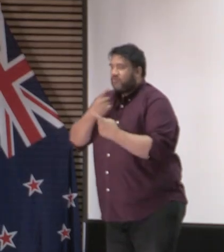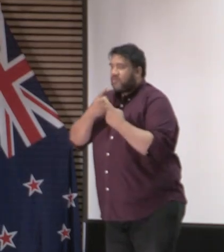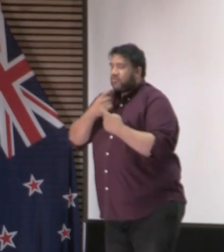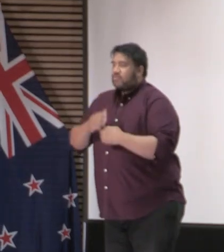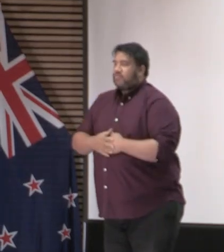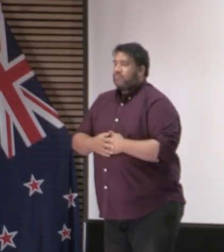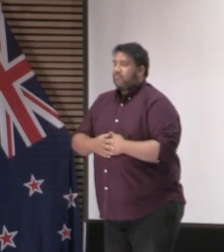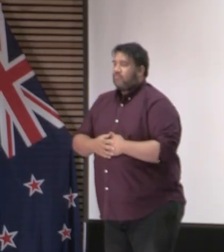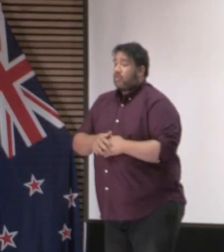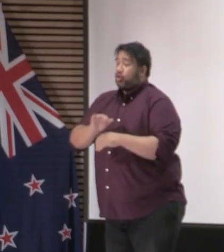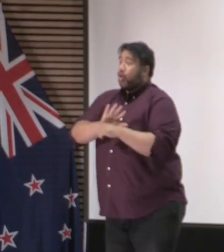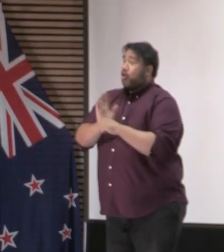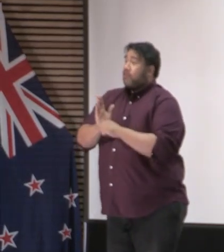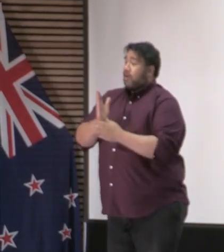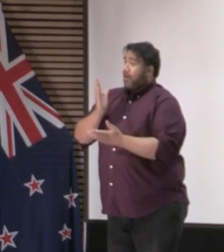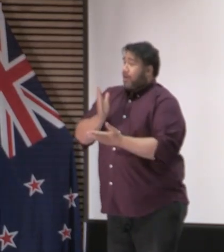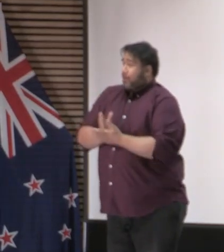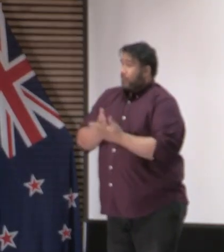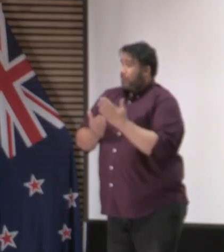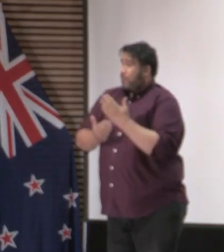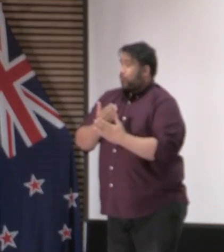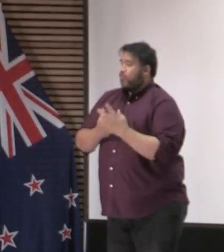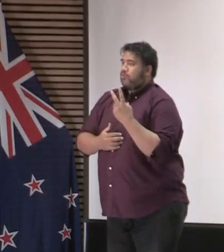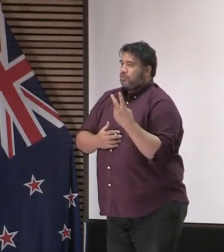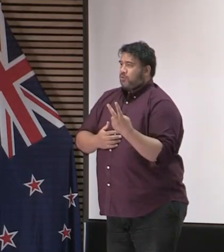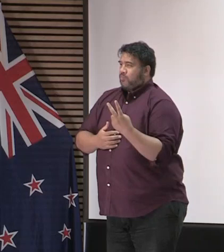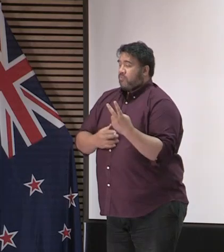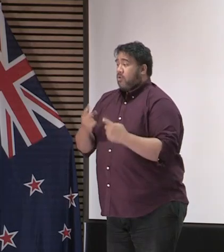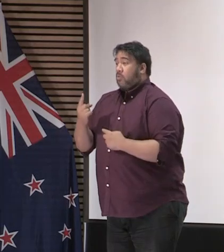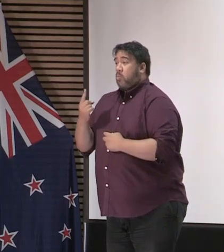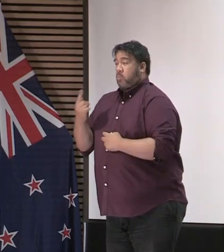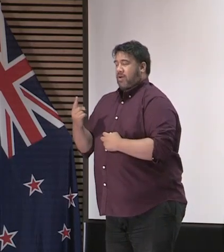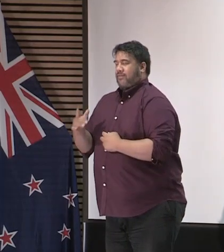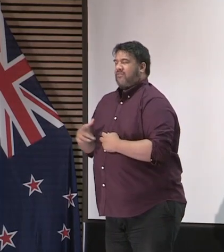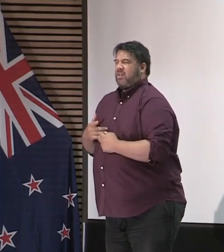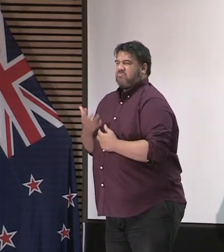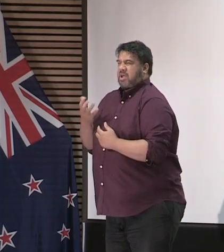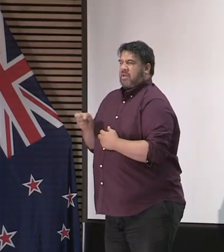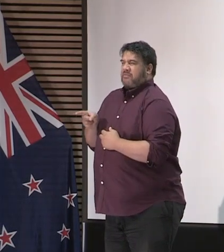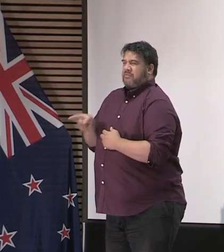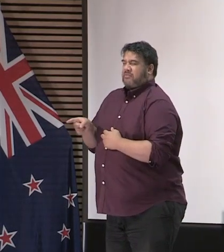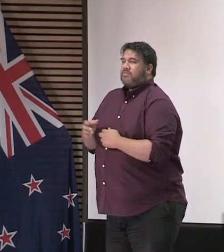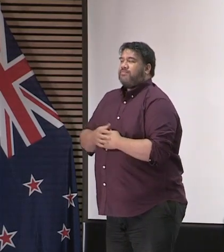Welcome to the update today. Today, we have two new confirmed cases of COVID-19 to